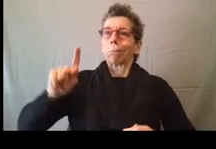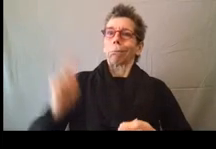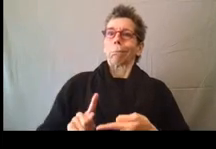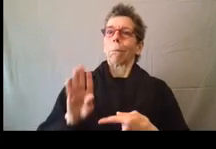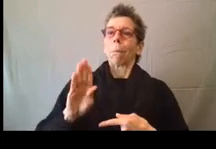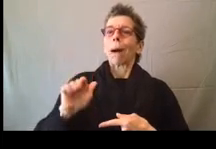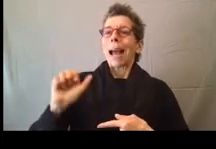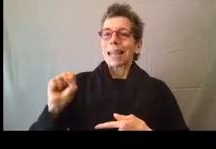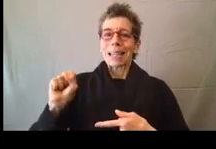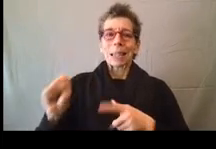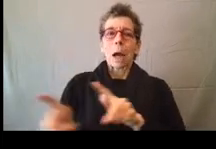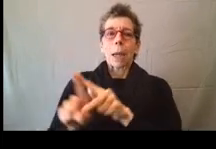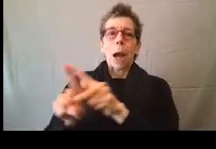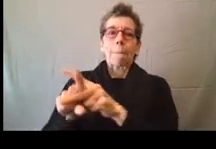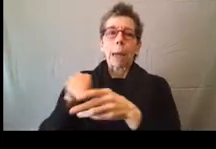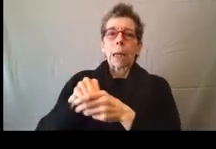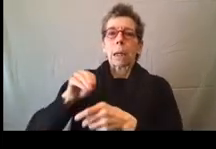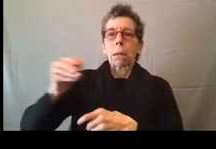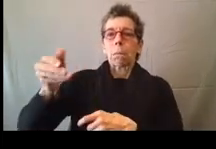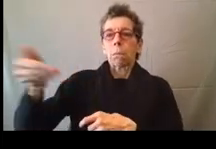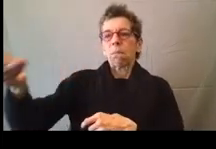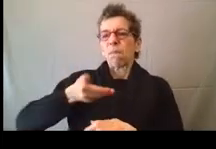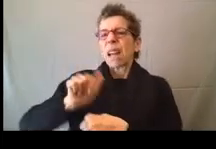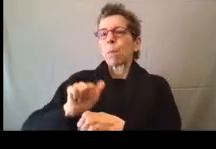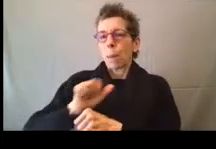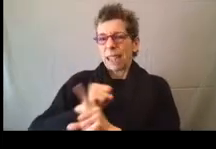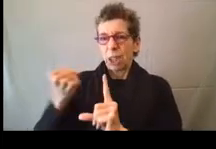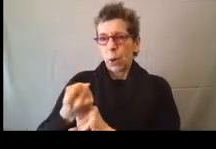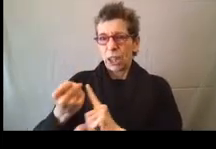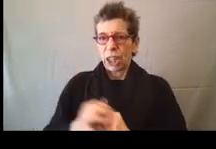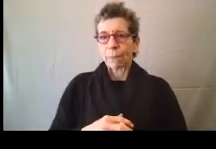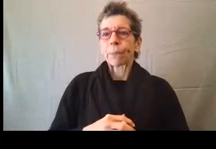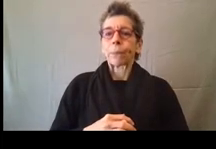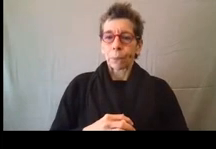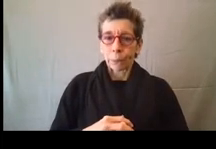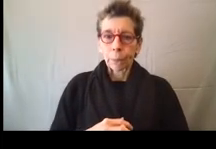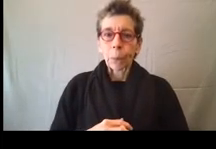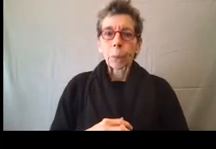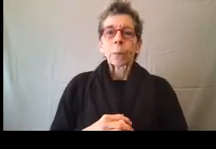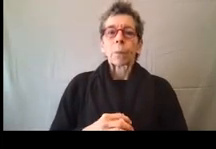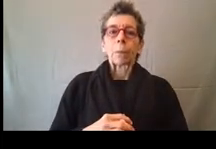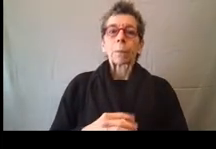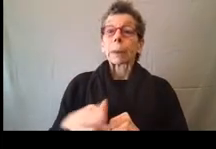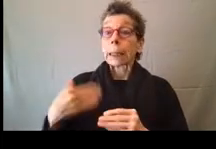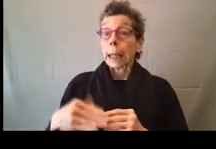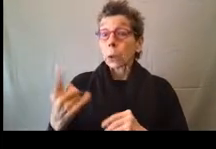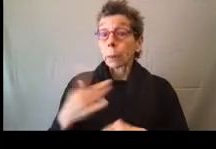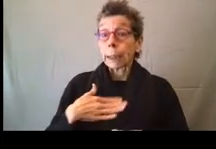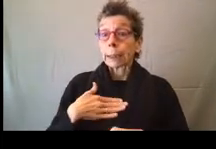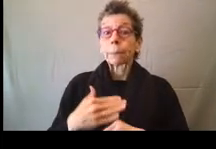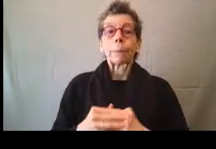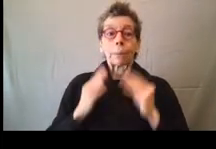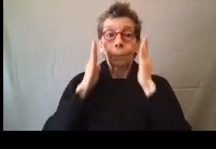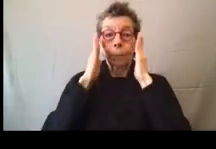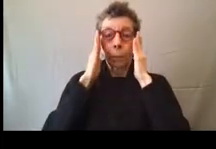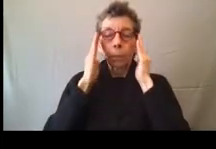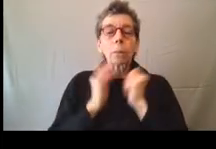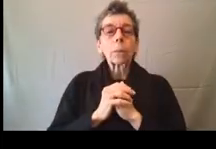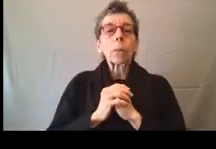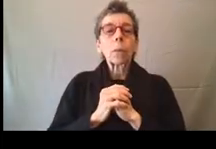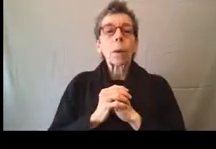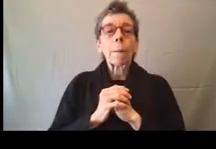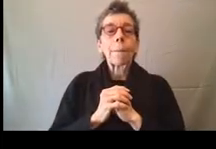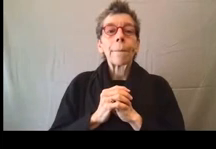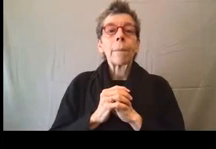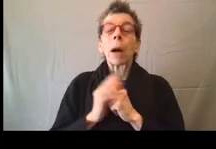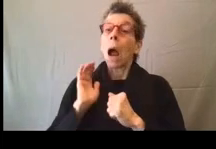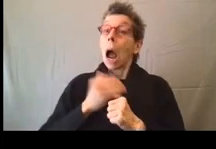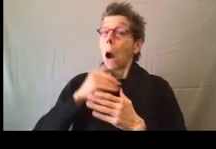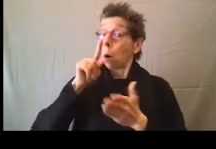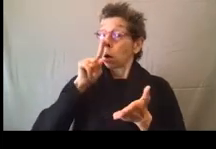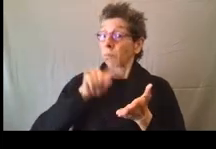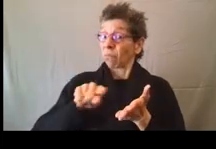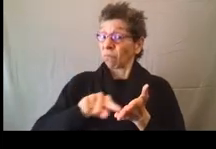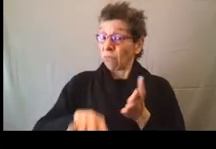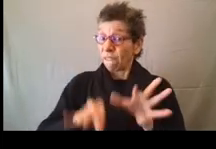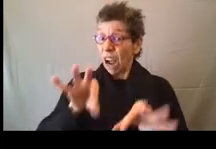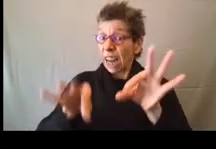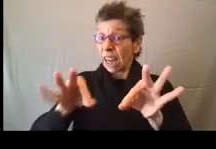bias mitigation. Next slide, please. On to the research findings. Initially we examined